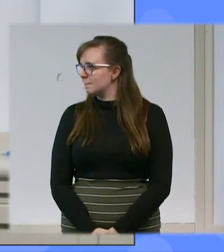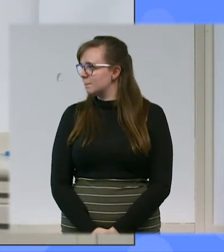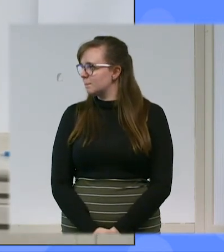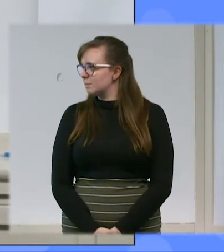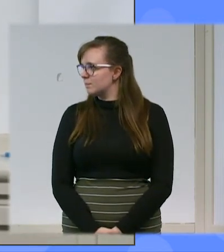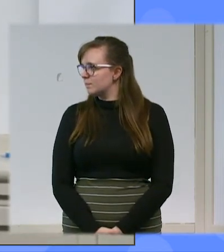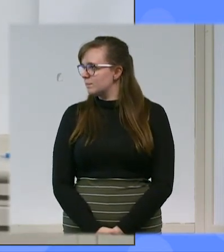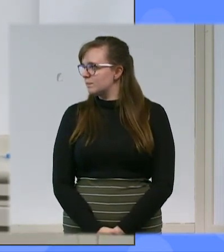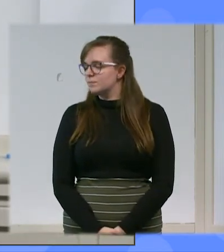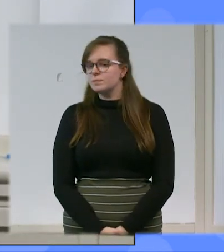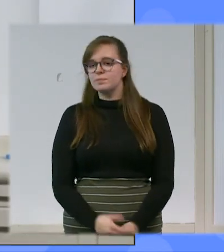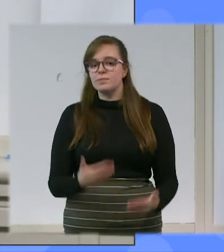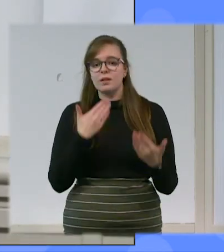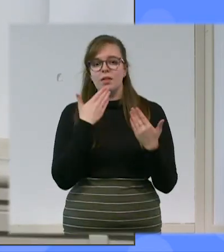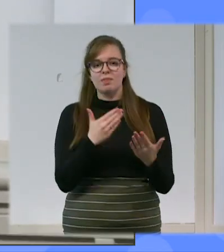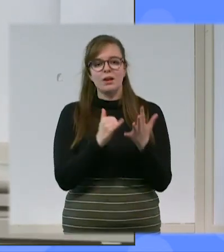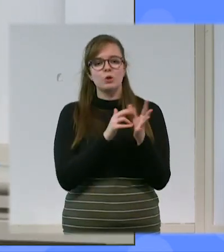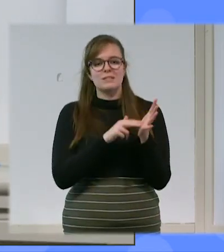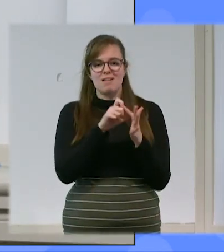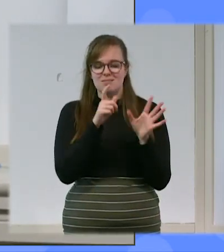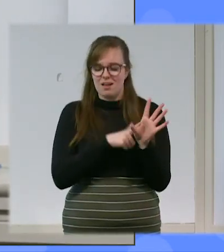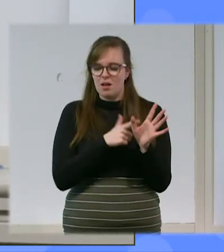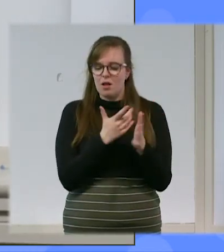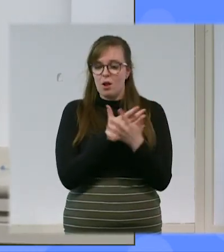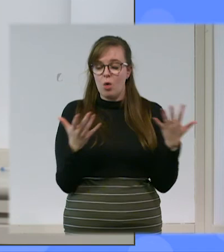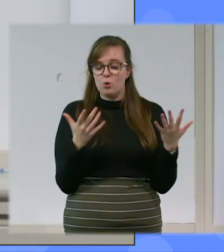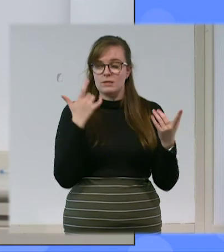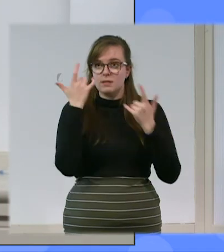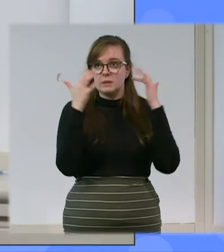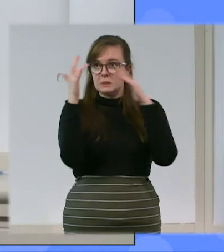thank you very much sandy lots of food for thought there and now I'd like to